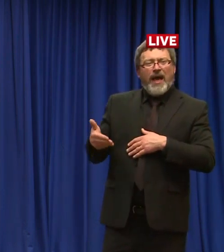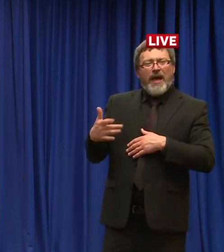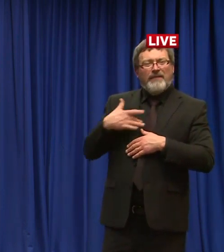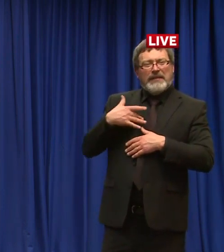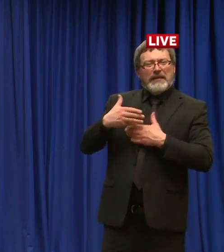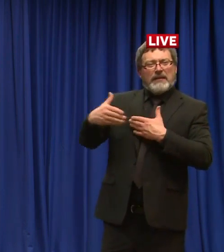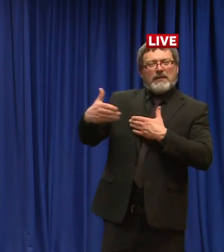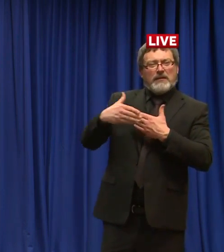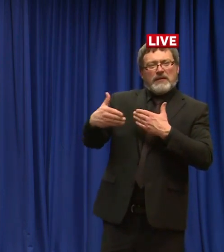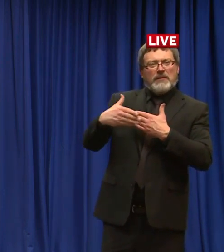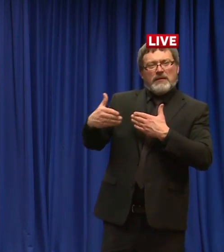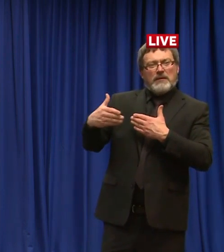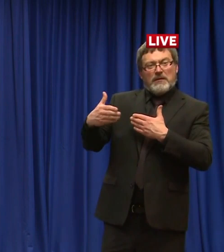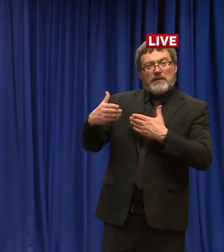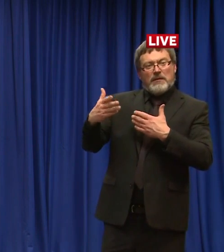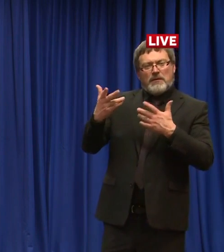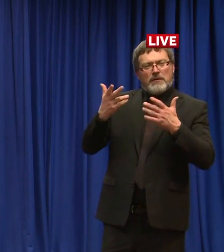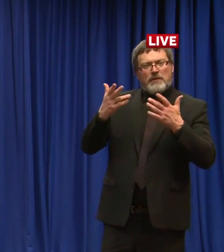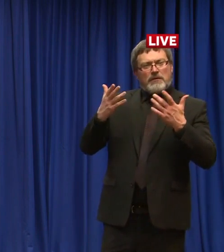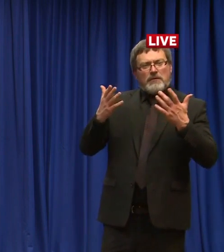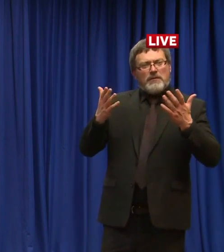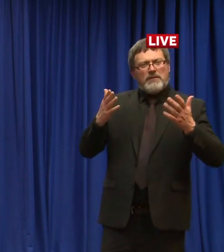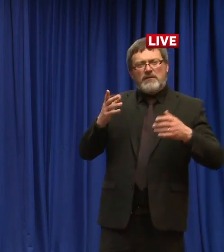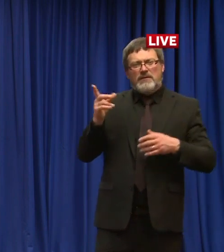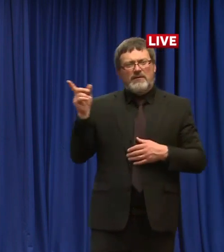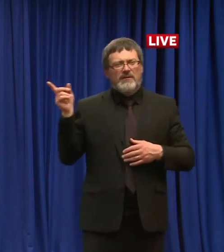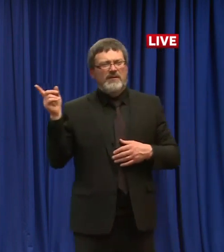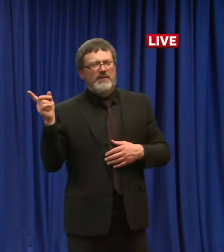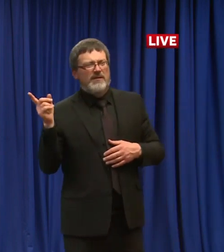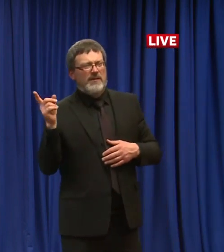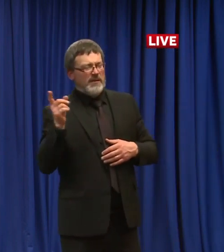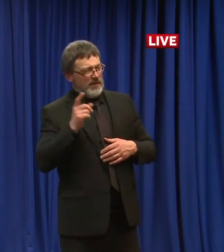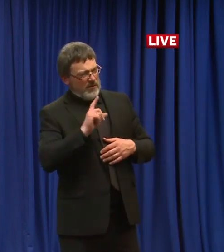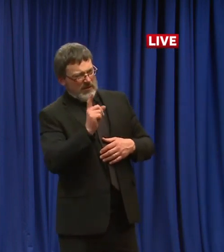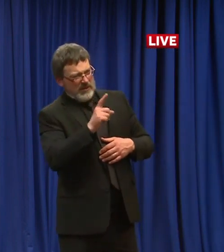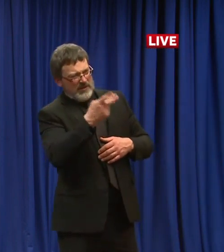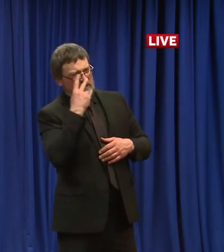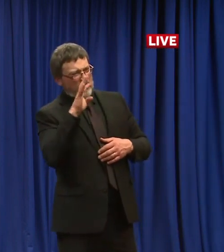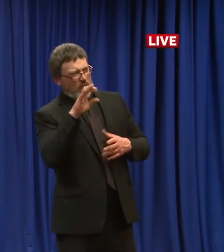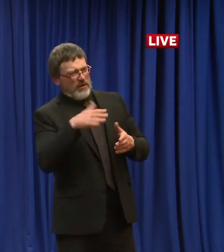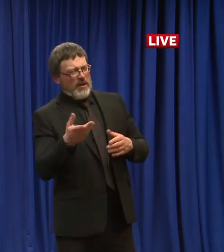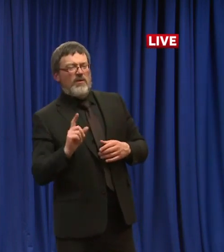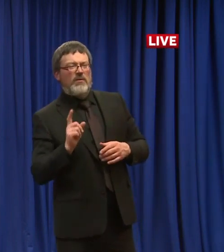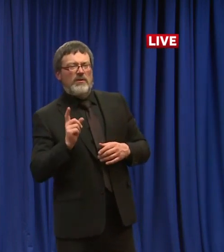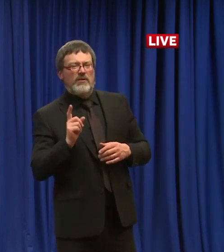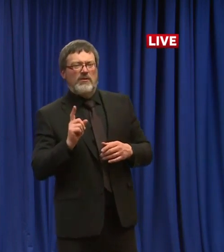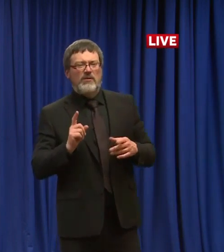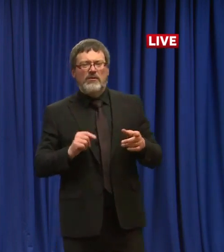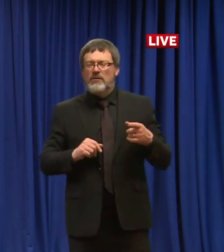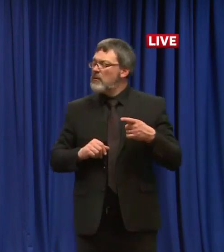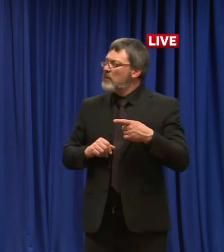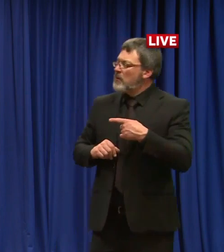WHAT’S THE TIME FRAME ON THAT MODEL? WHEN WOULD WOULD THAT LAST DEATH OCCUR? YOU’RE TALKING ABOUT ONE OF THE FIRST SLIDES.